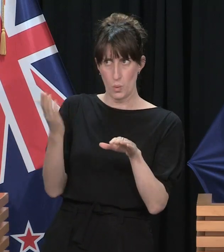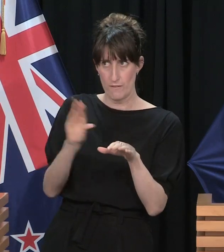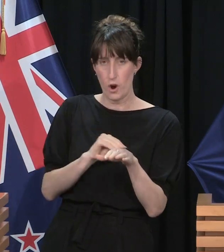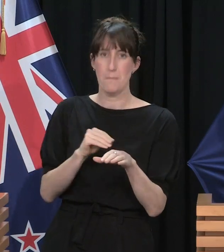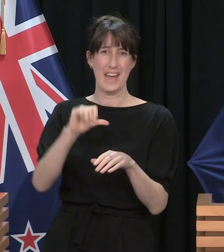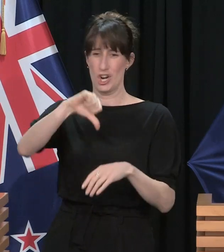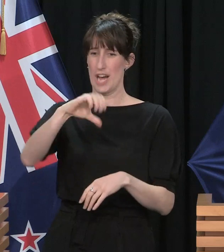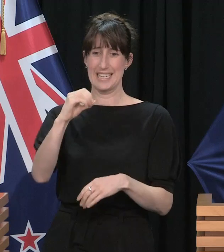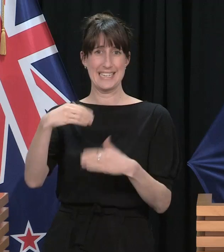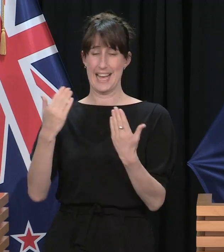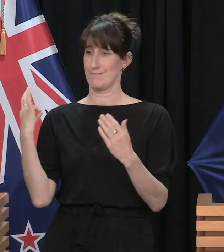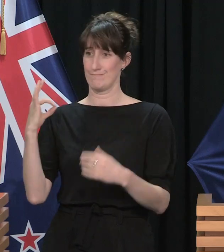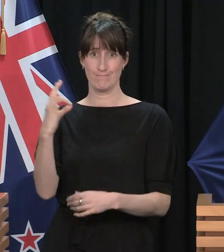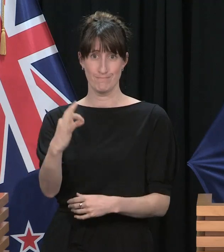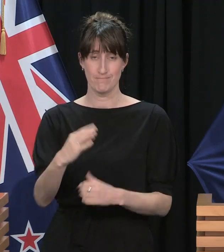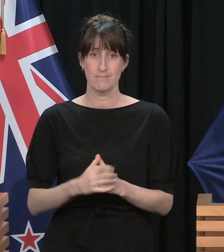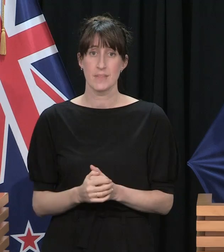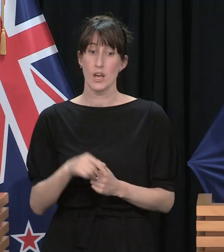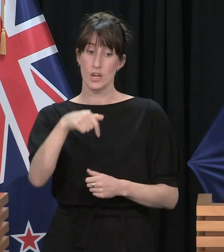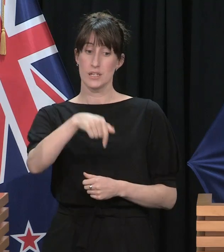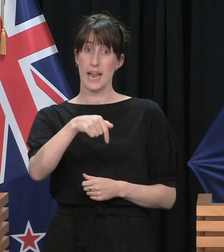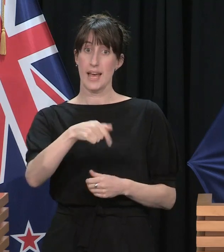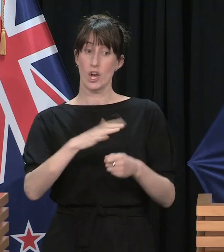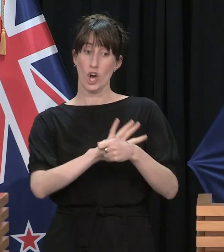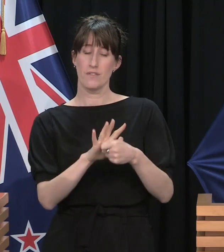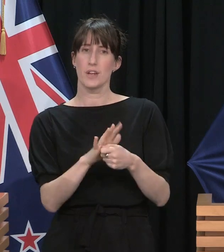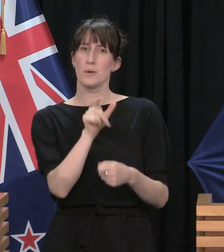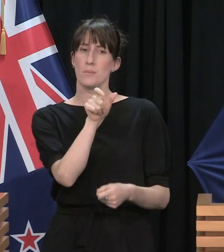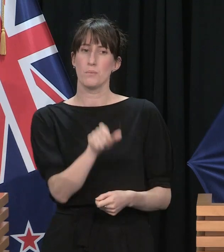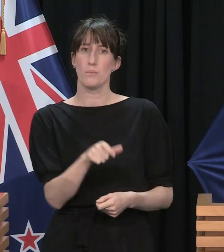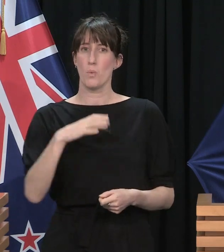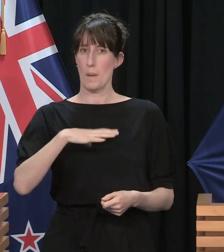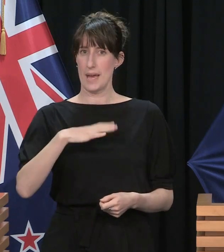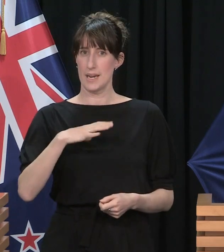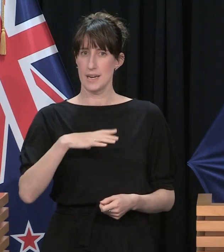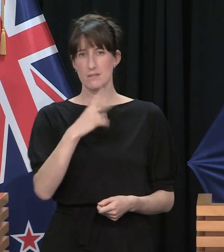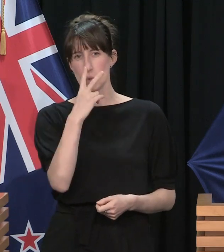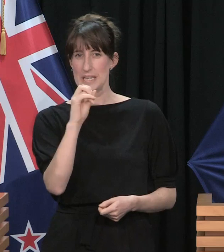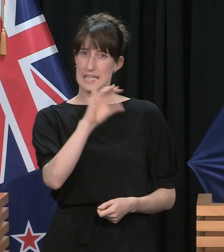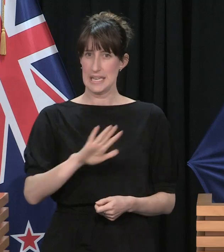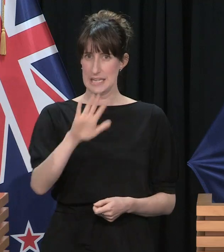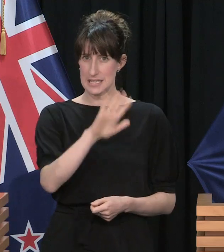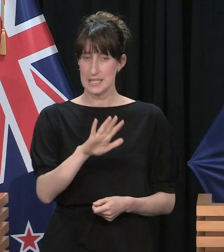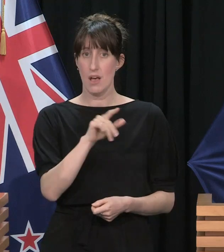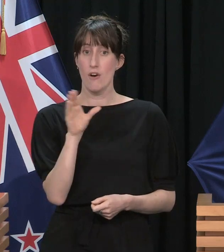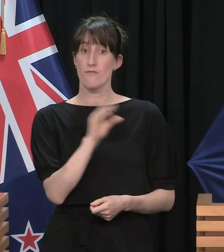acquired locally where there was an unknown source. Today's case is a woman in her 20s.